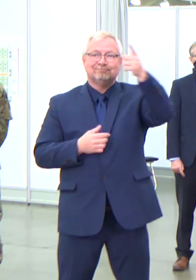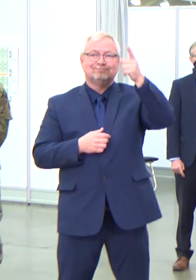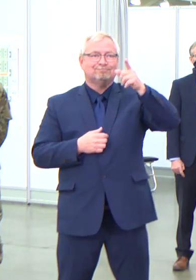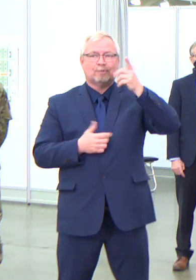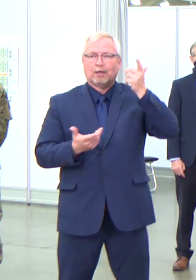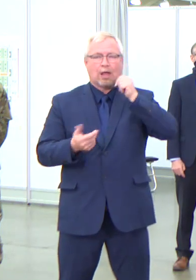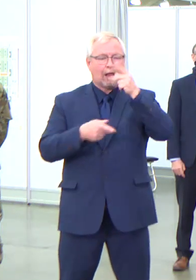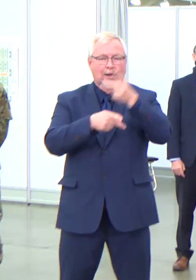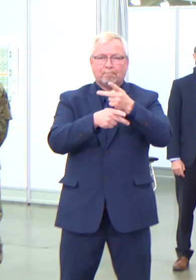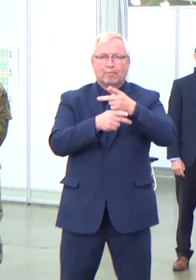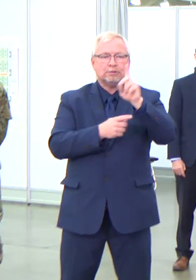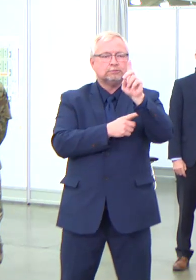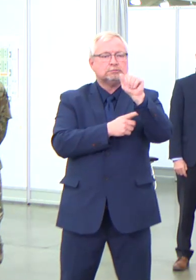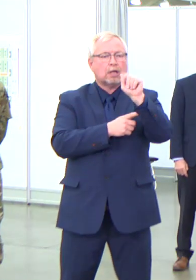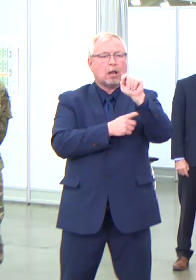state which have not been keeping